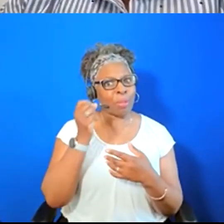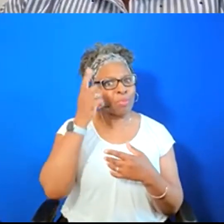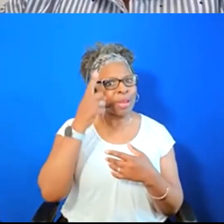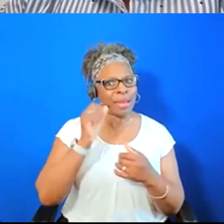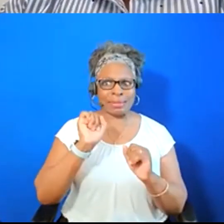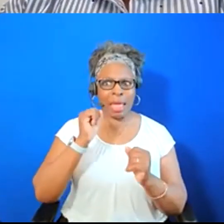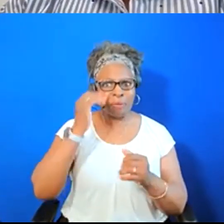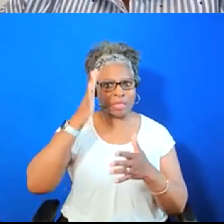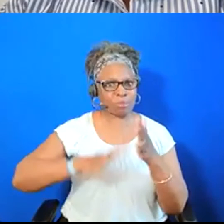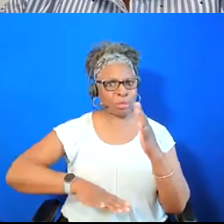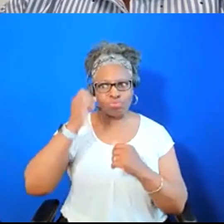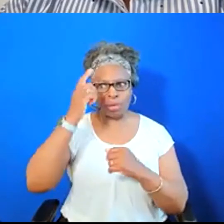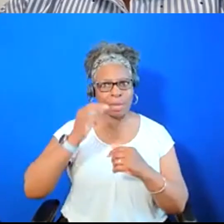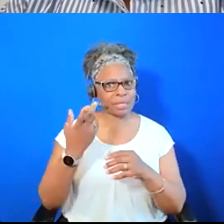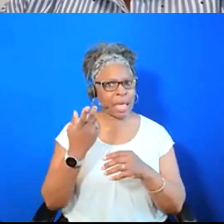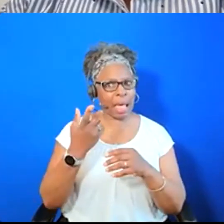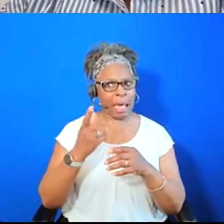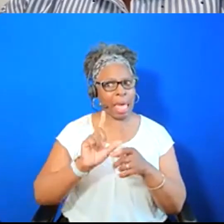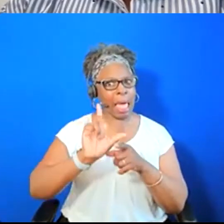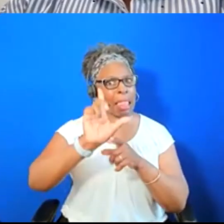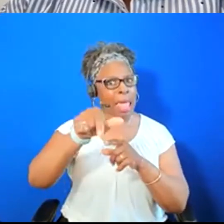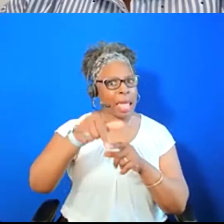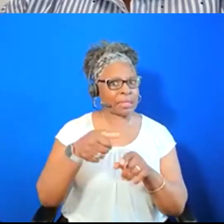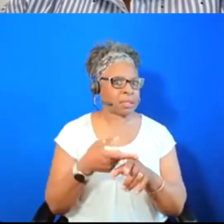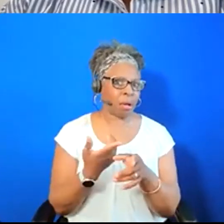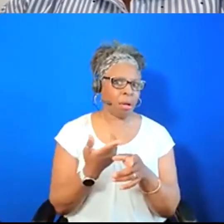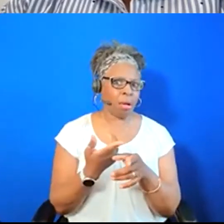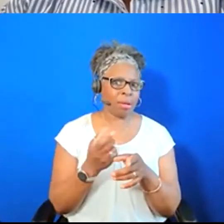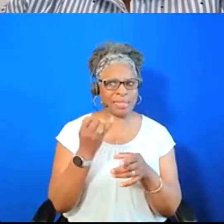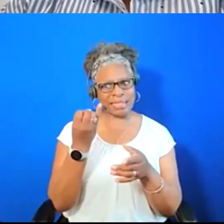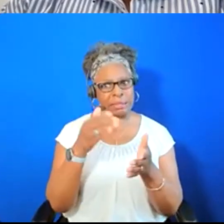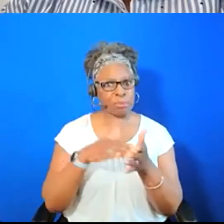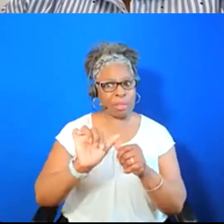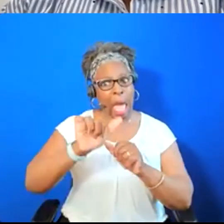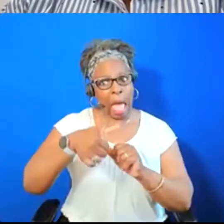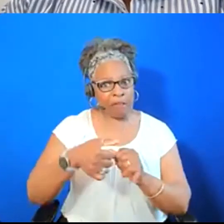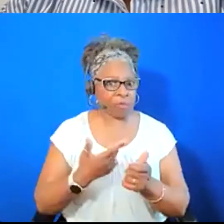So, I do believe in, in thinking more about after care of the life of these projects,